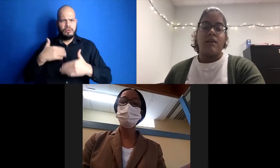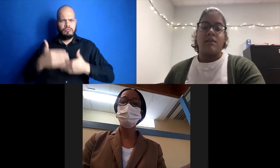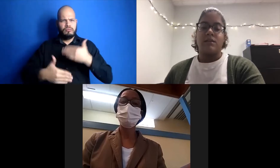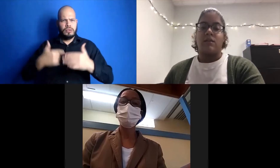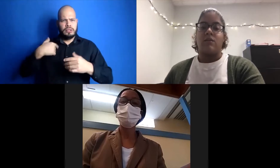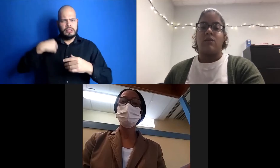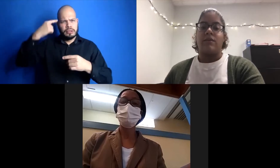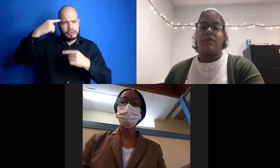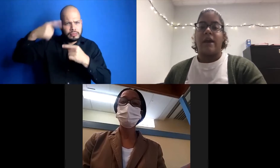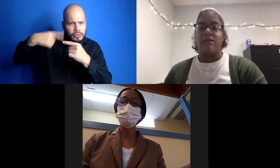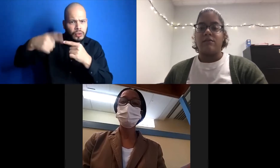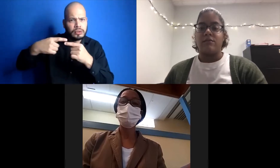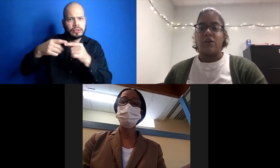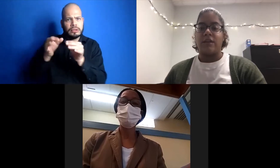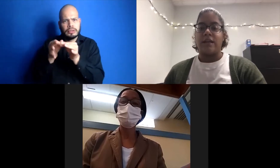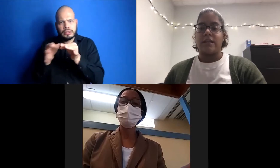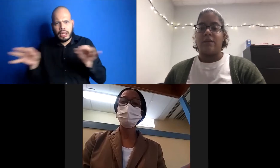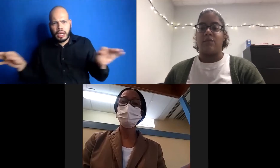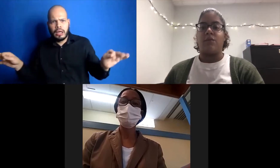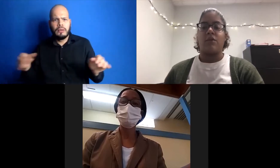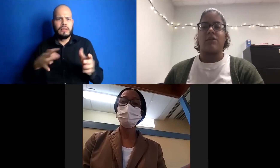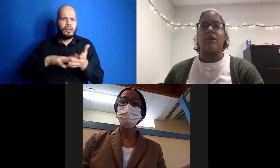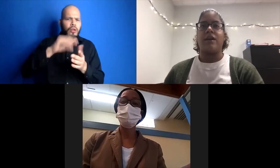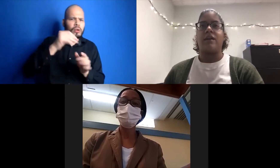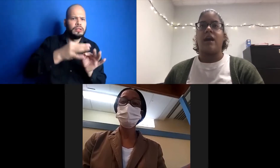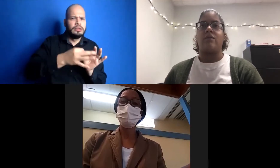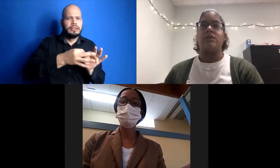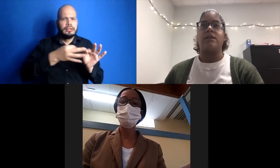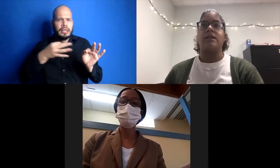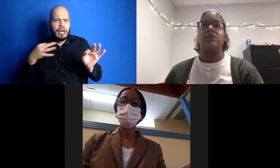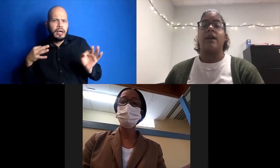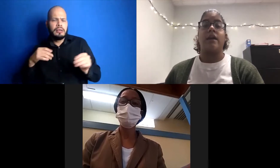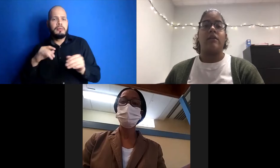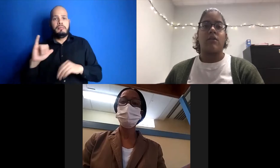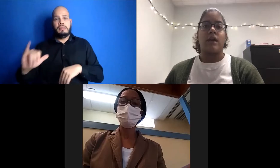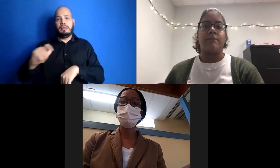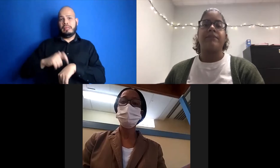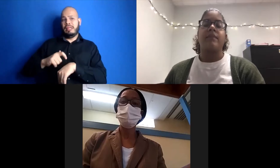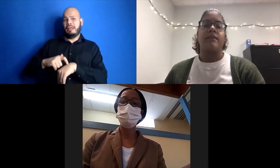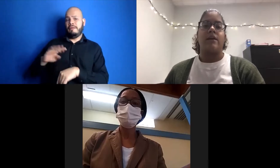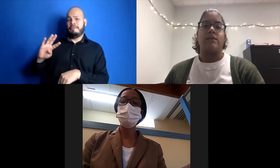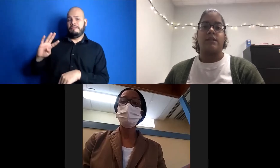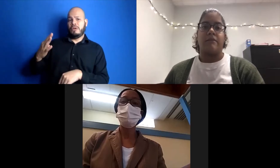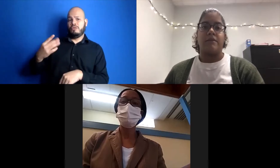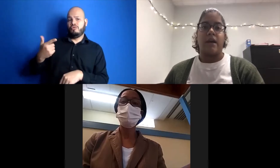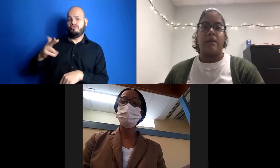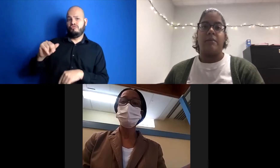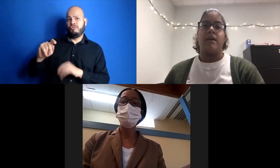so that during that time from fourth grade I would say to eighth grade that was a tough time